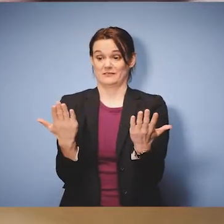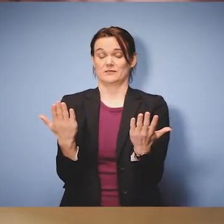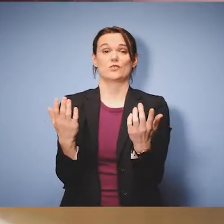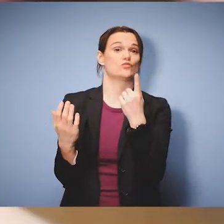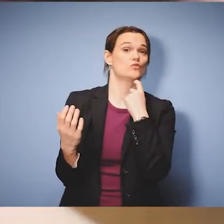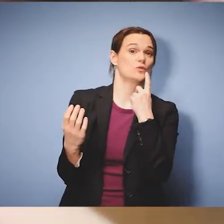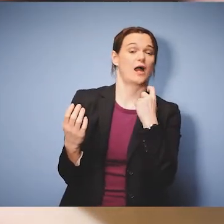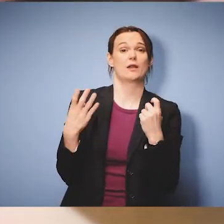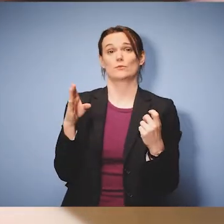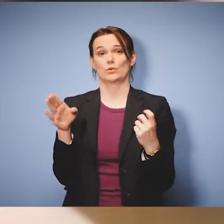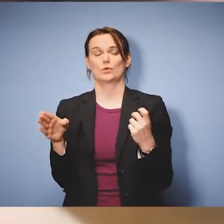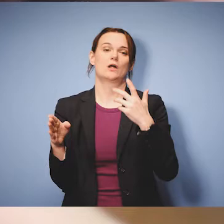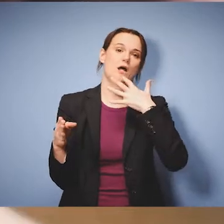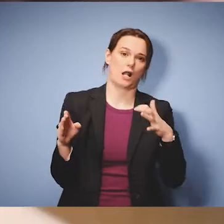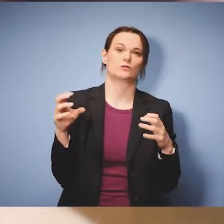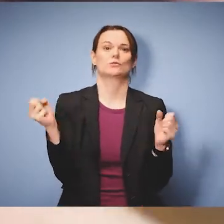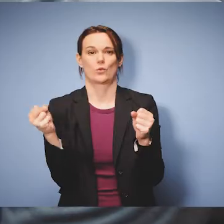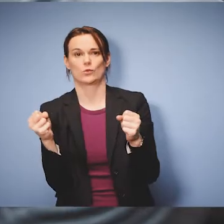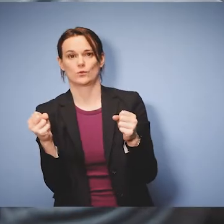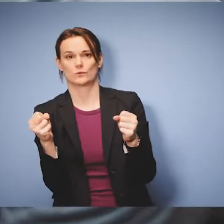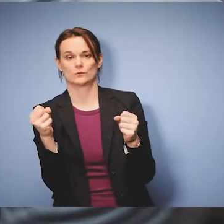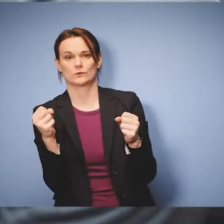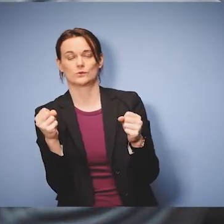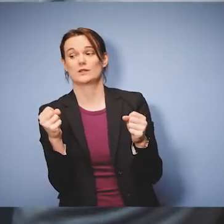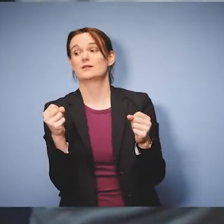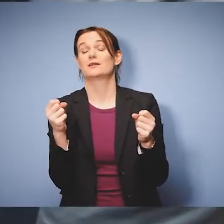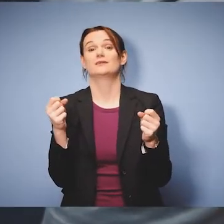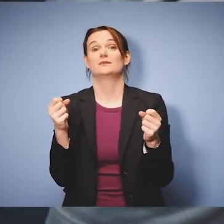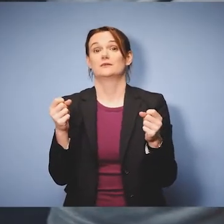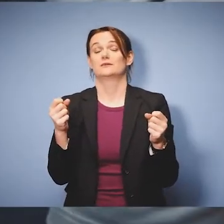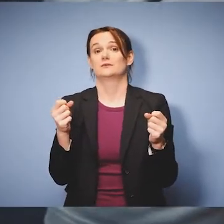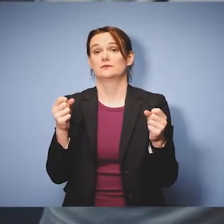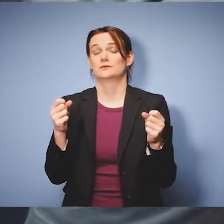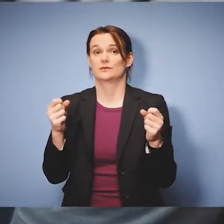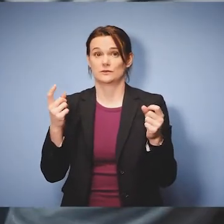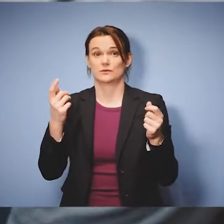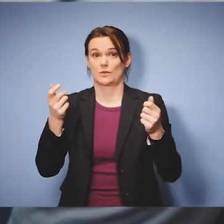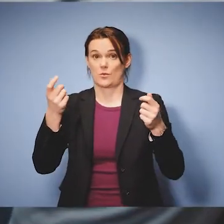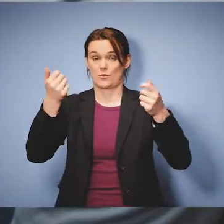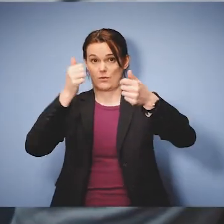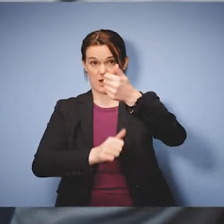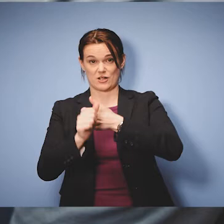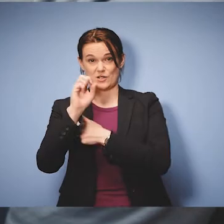the red and blue indicate hot and cold. So when you're looking at the valves underneath your faucet or underneath your sink,